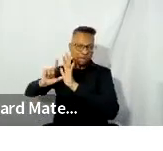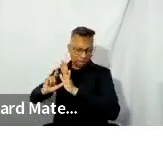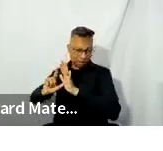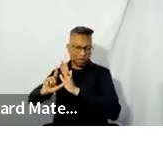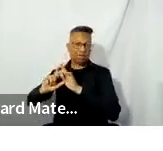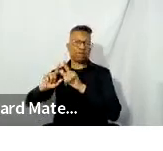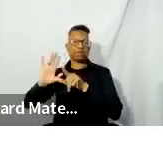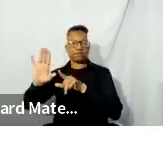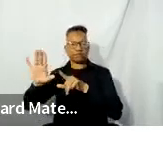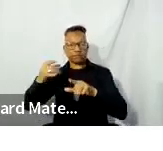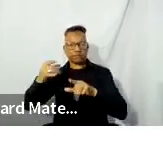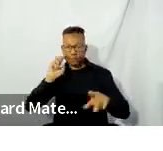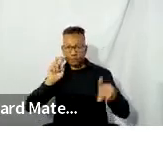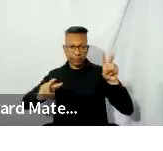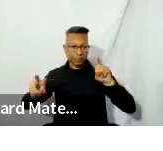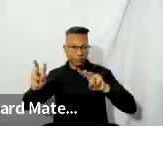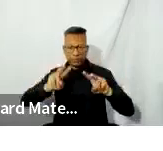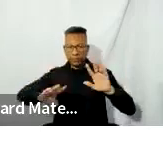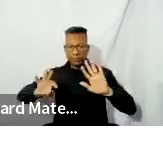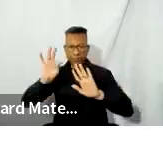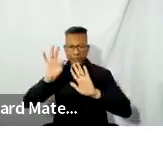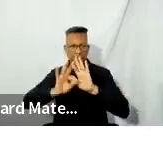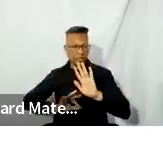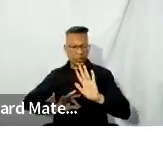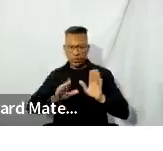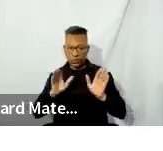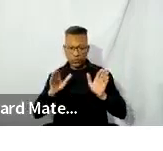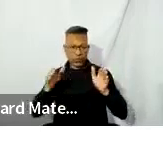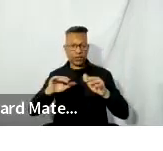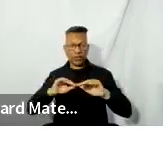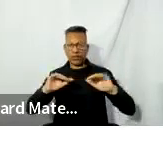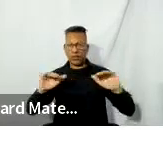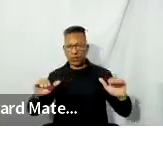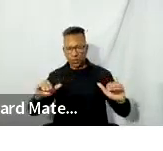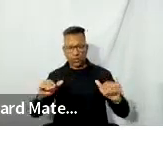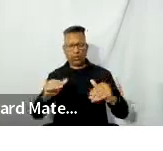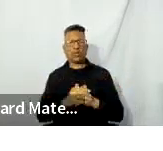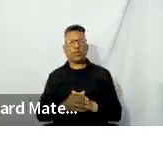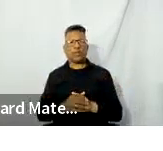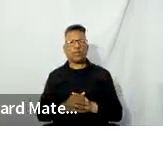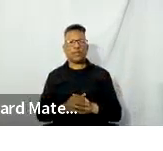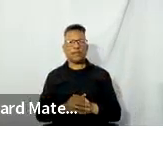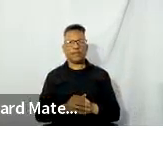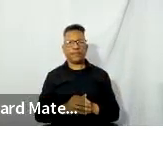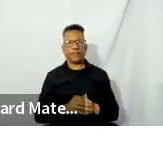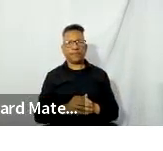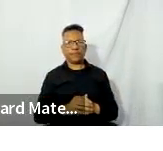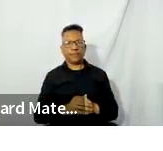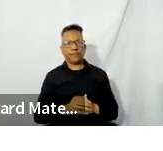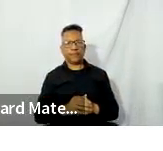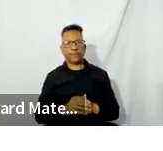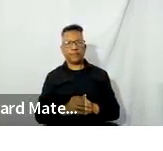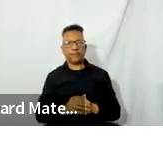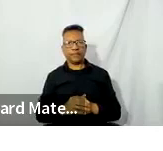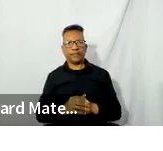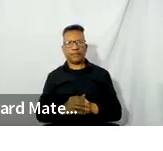just just having a look at this particular particular text in and particular text in, and and it's and it's ormulation ormulations